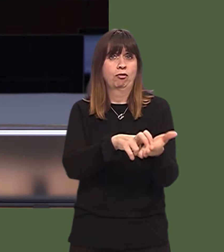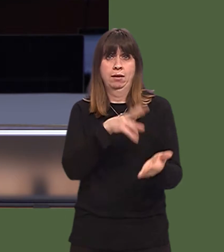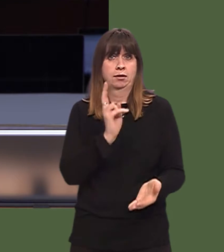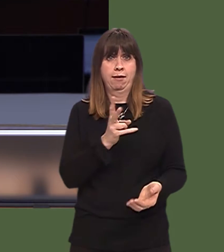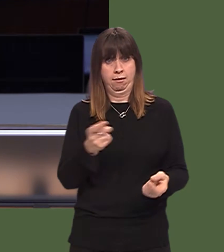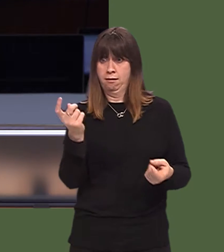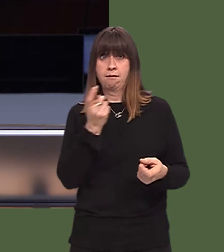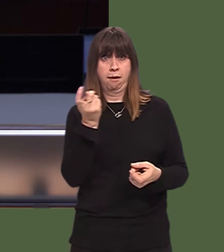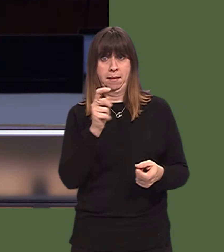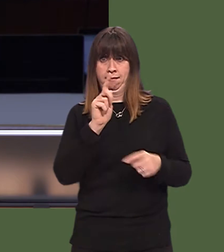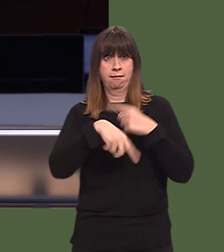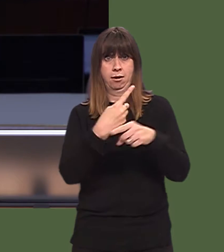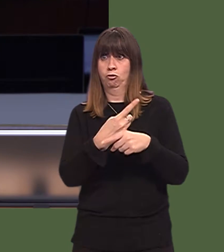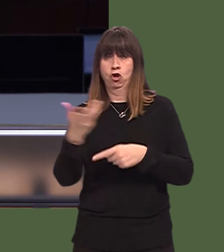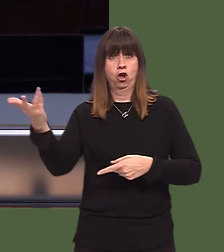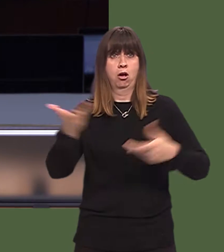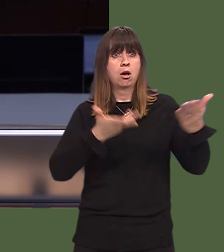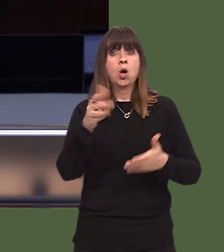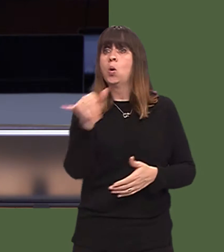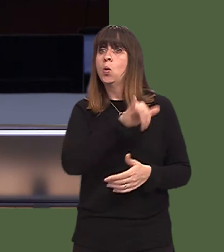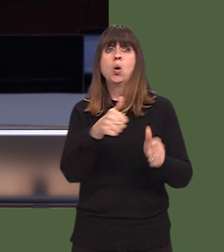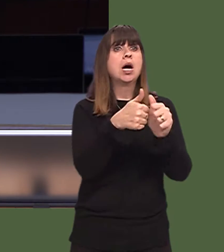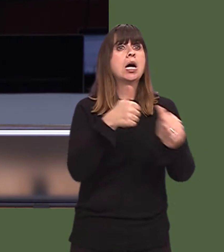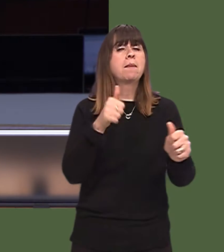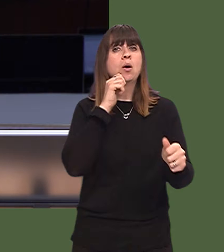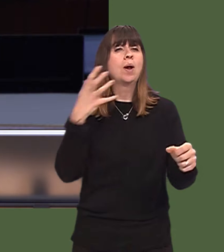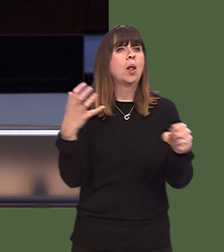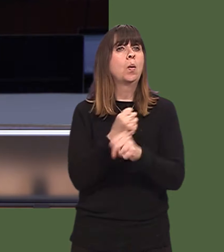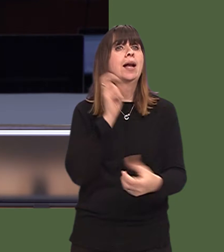Your Government will be responsible for the next franchise and we already know that the